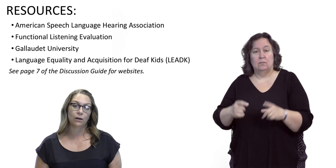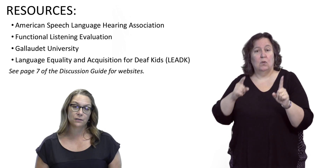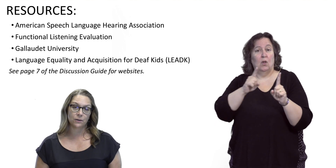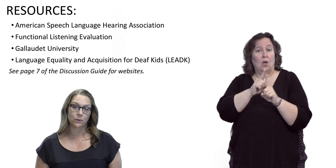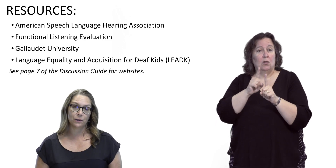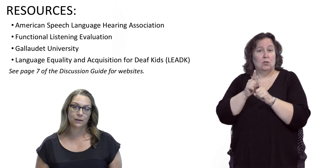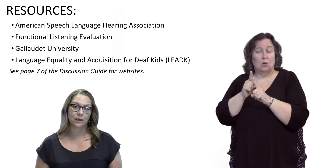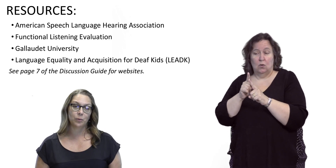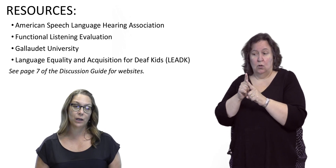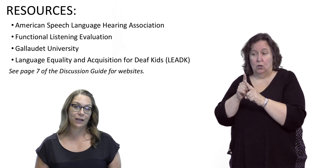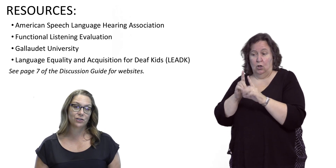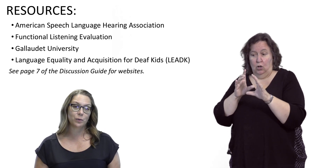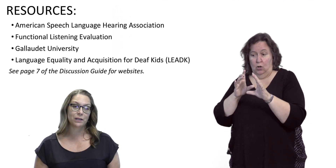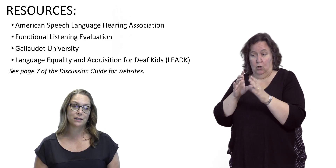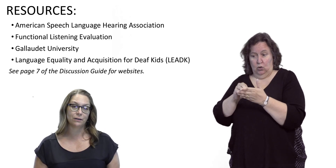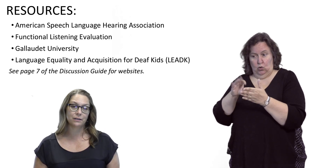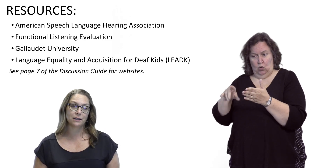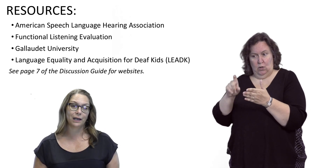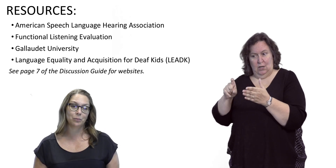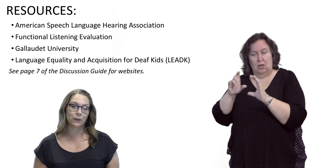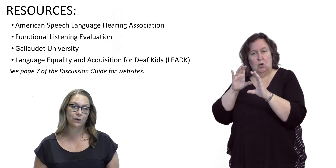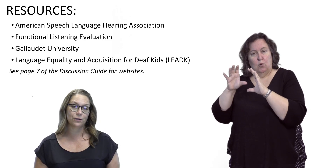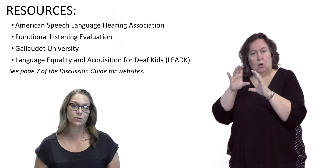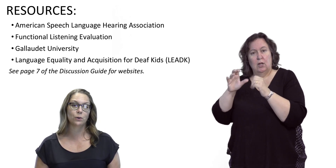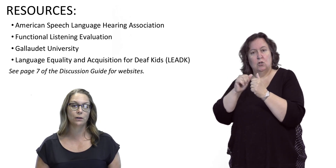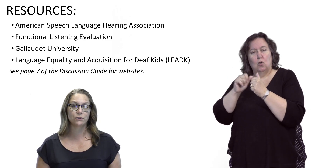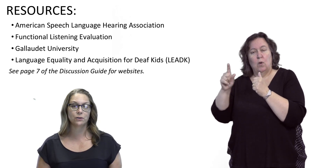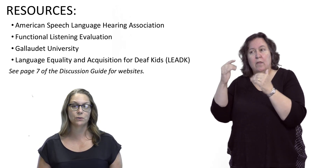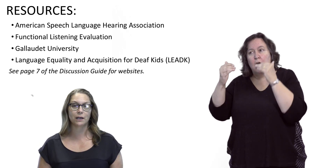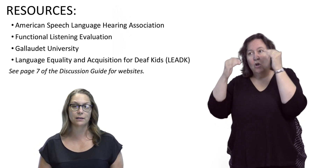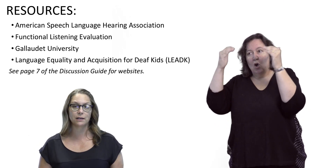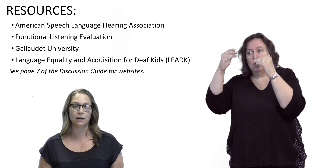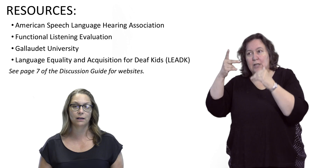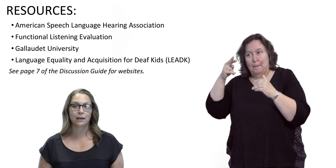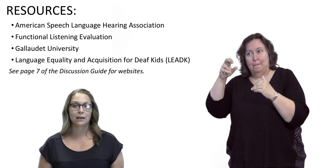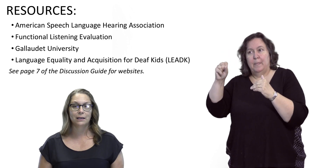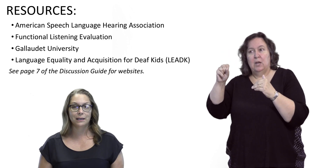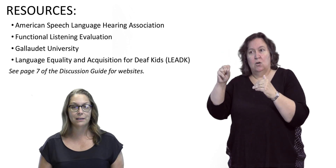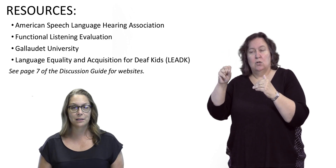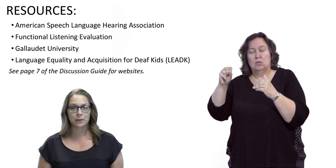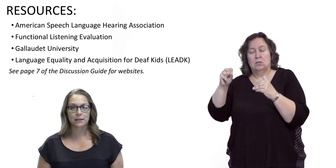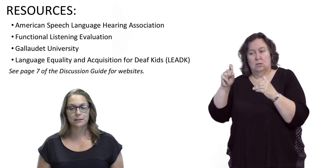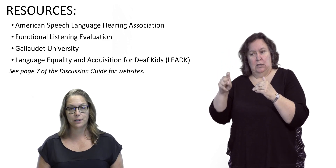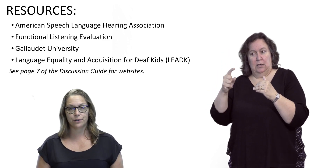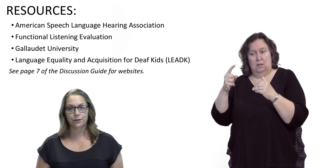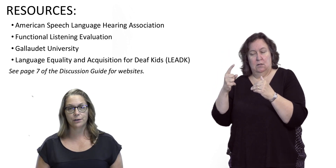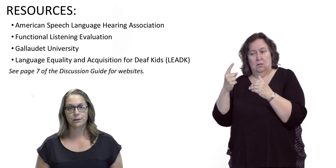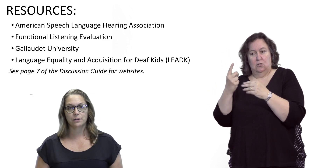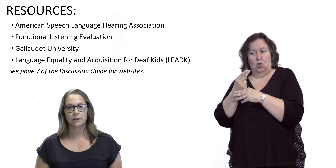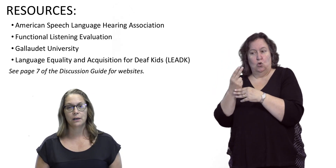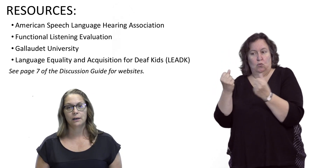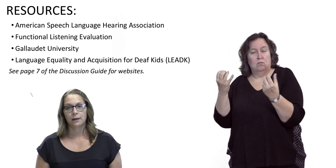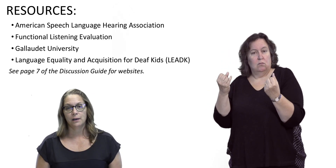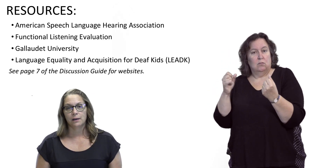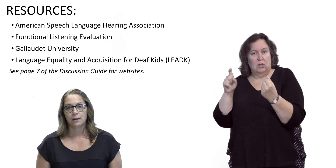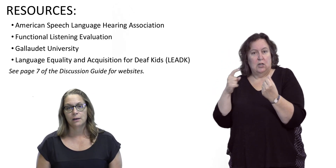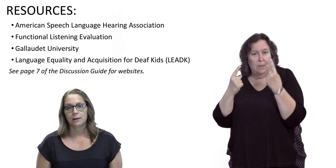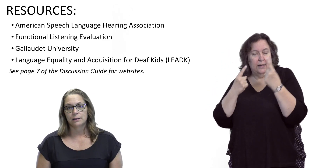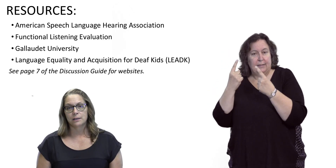Also, communication with adults and peers who also use ASL needs to be considered.